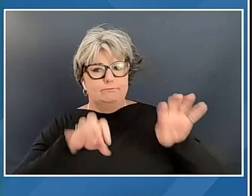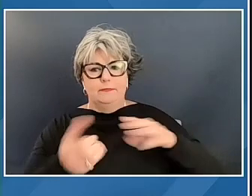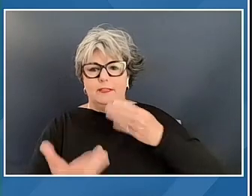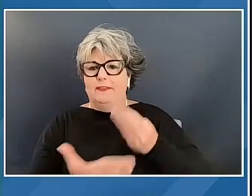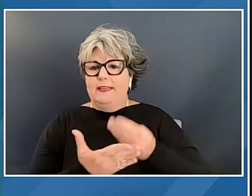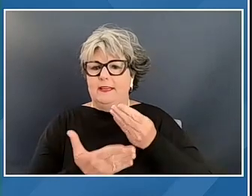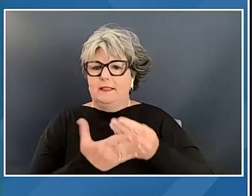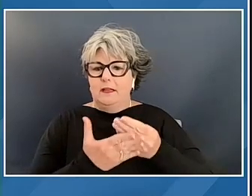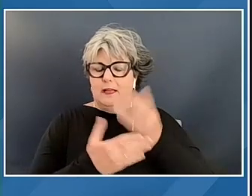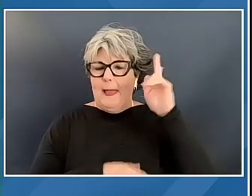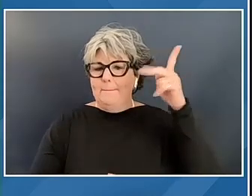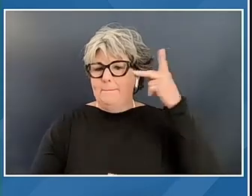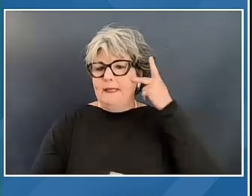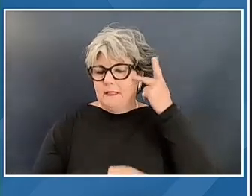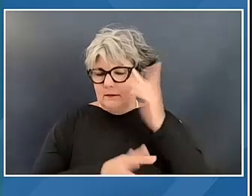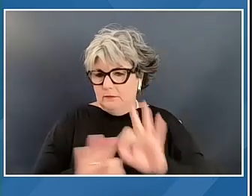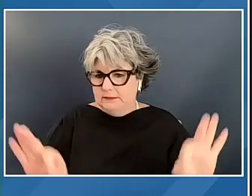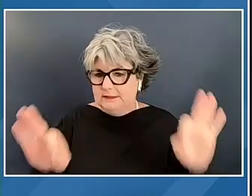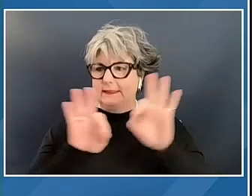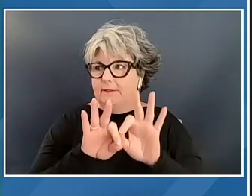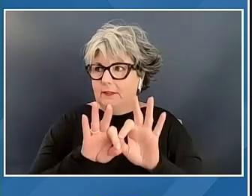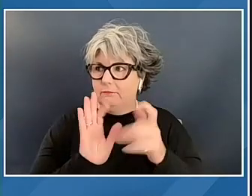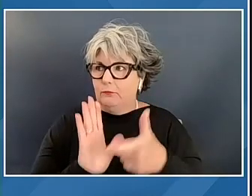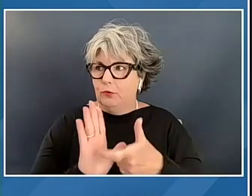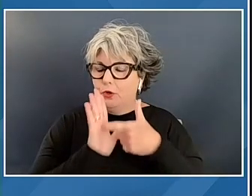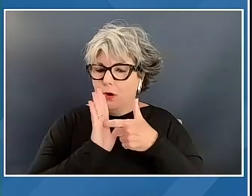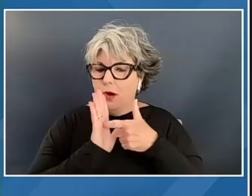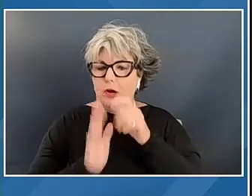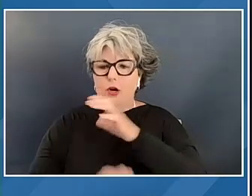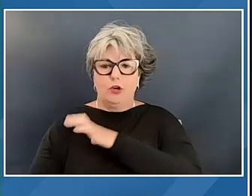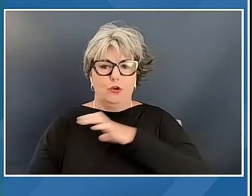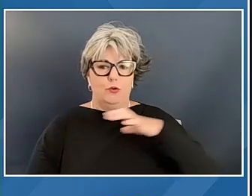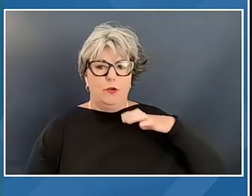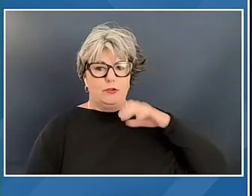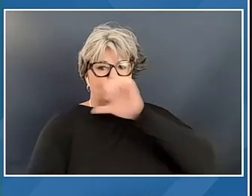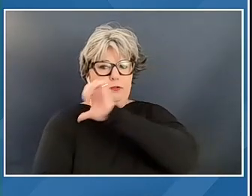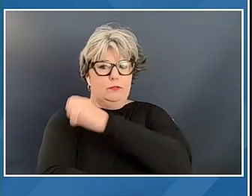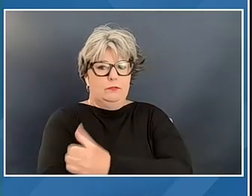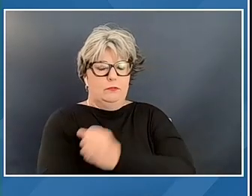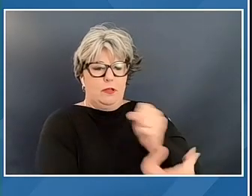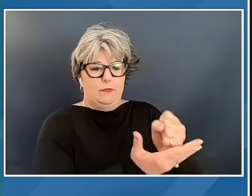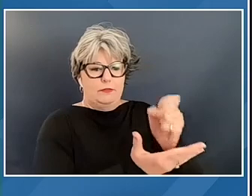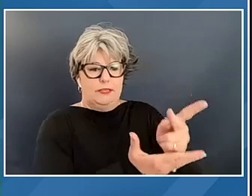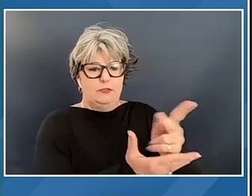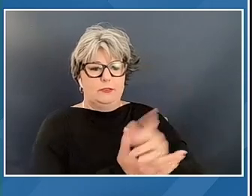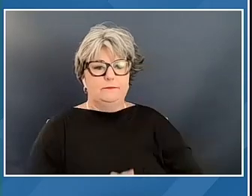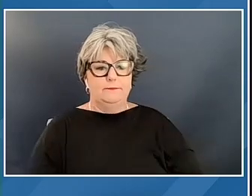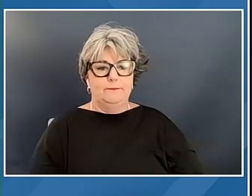significance, which required clear congressional authorization. The court further found that the policy